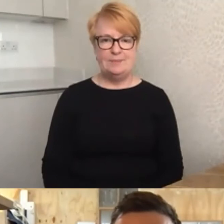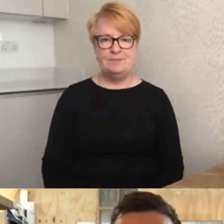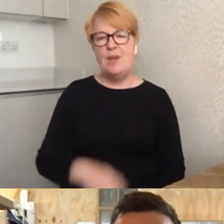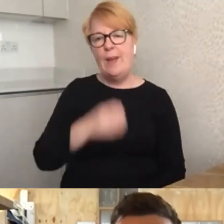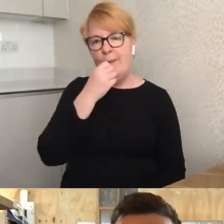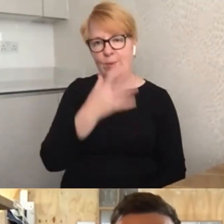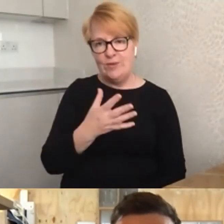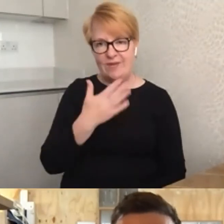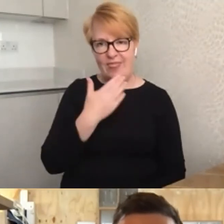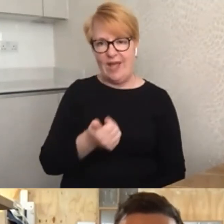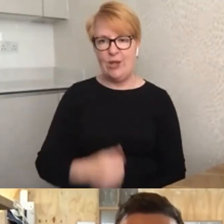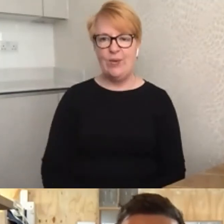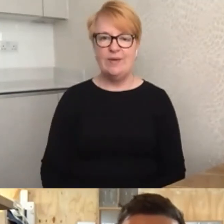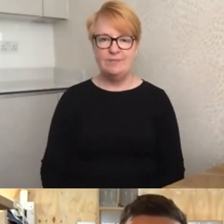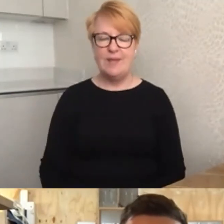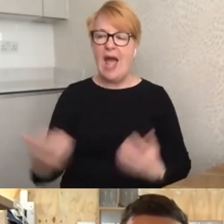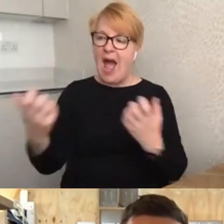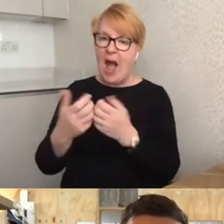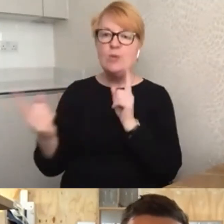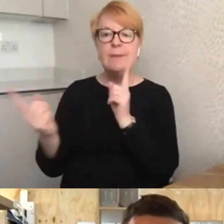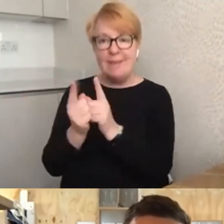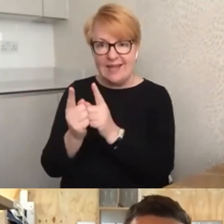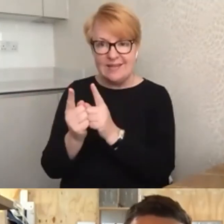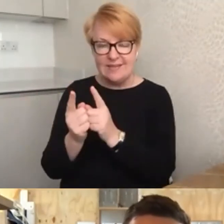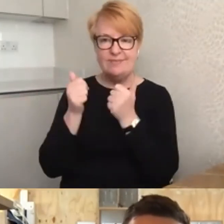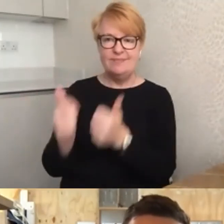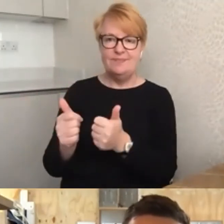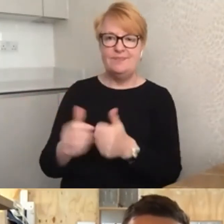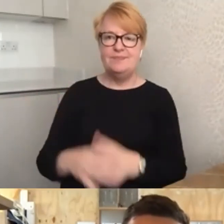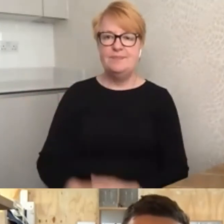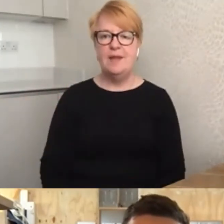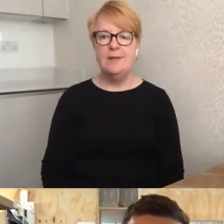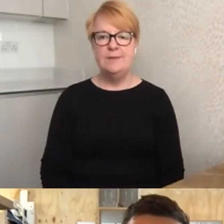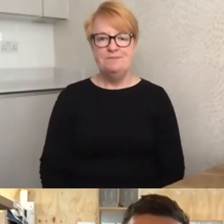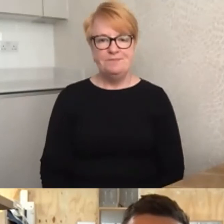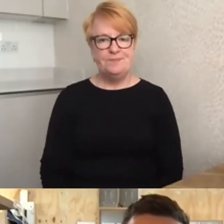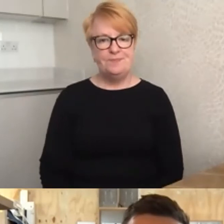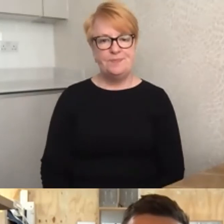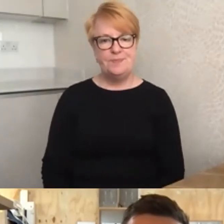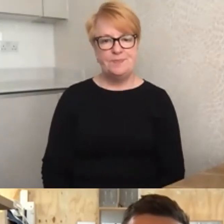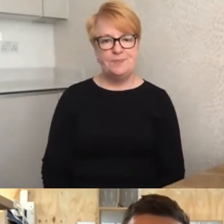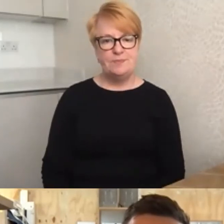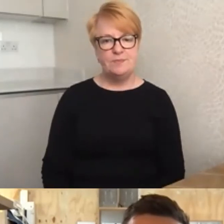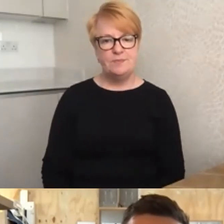really lovely. How to meet people as they come in. It's really nice. Mat, did you have any insights